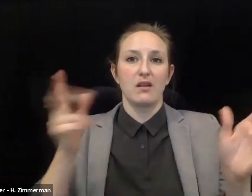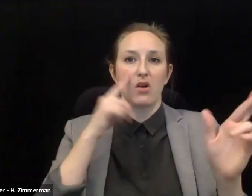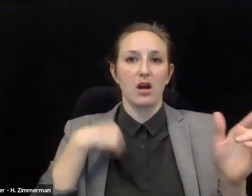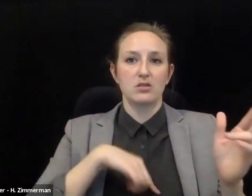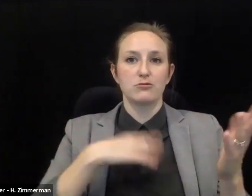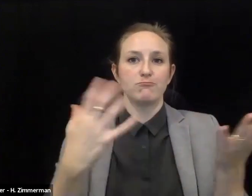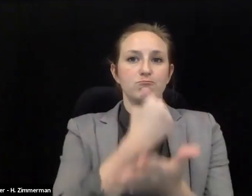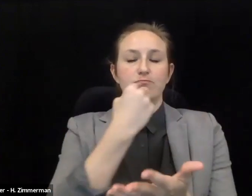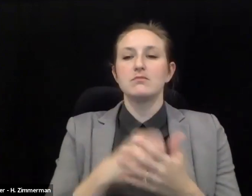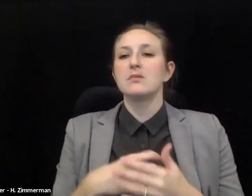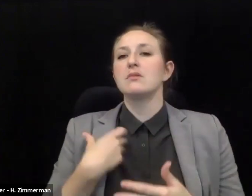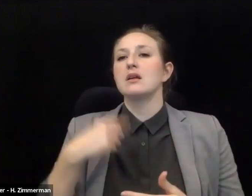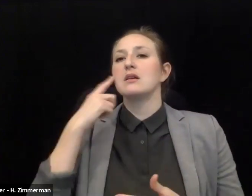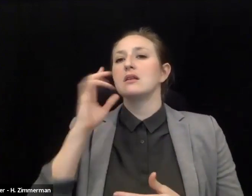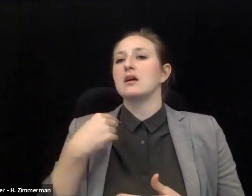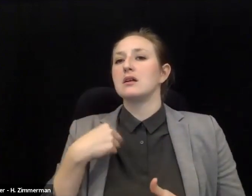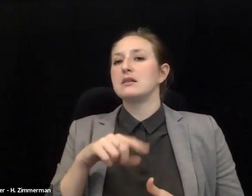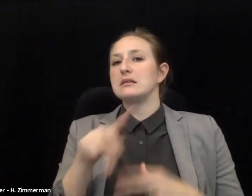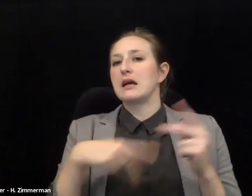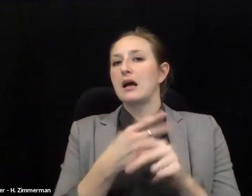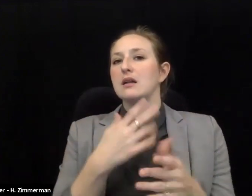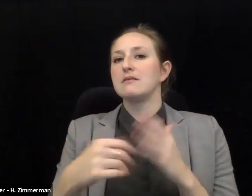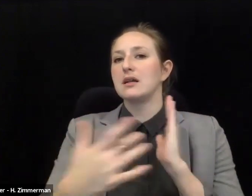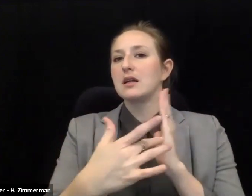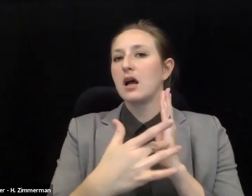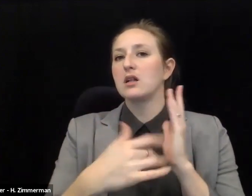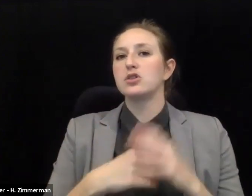These, these types of technologies are going to